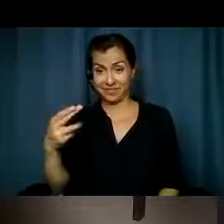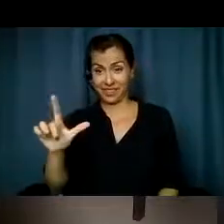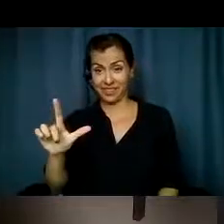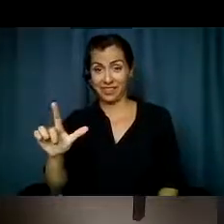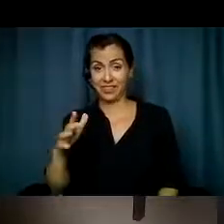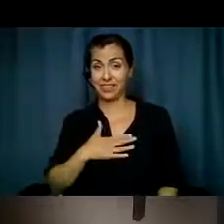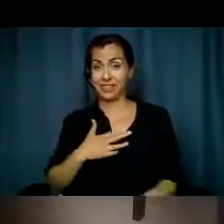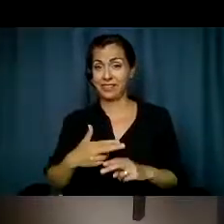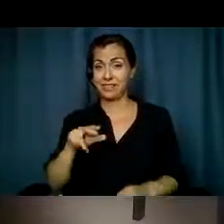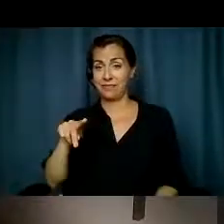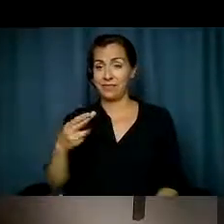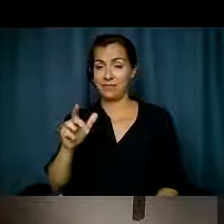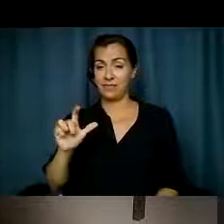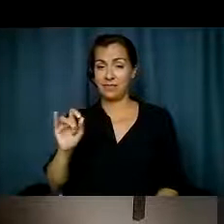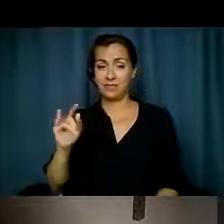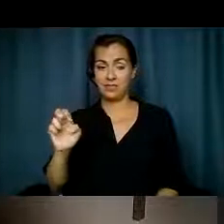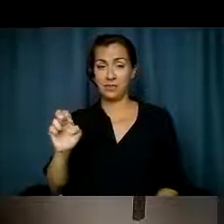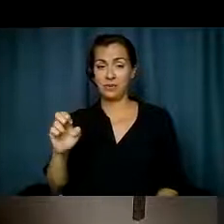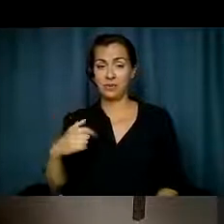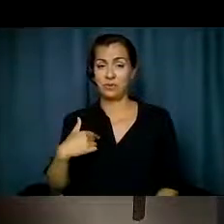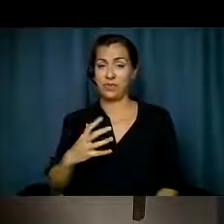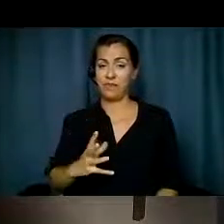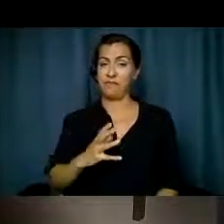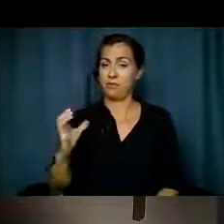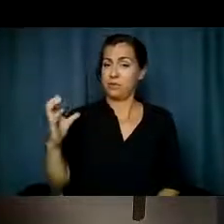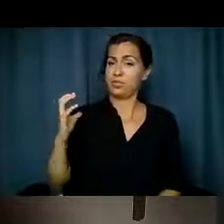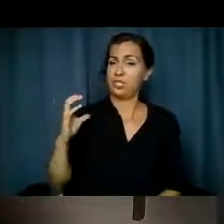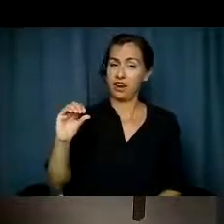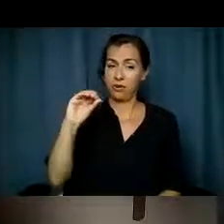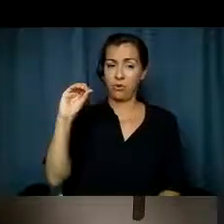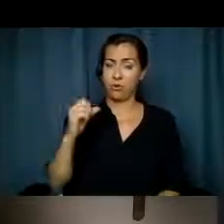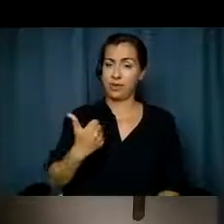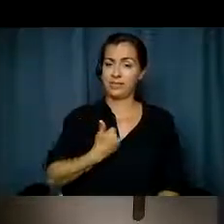to advance social and policy change for the people with disabilities can be a